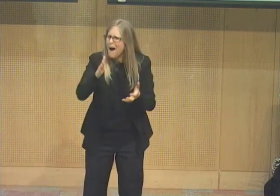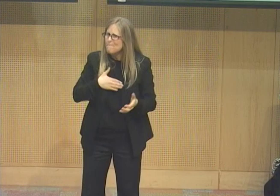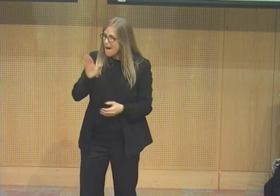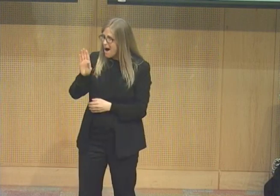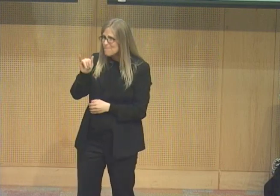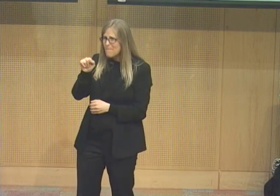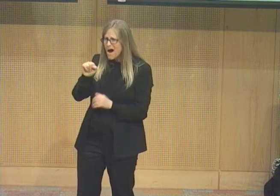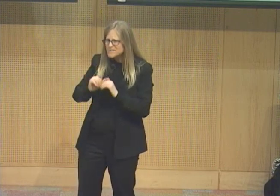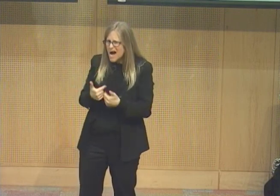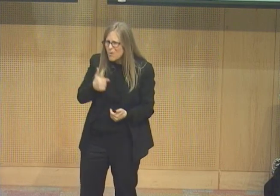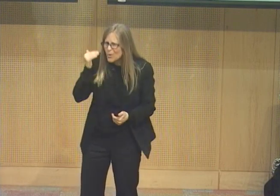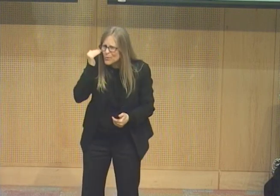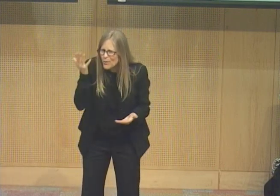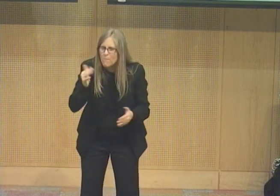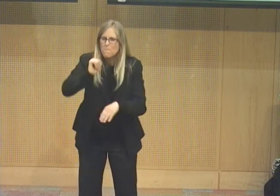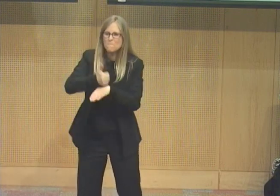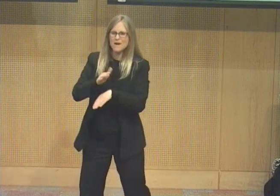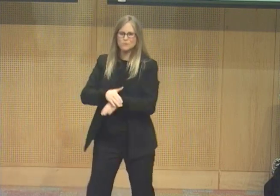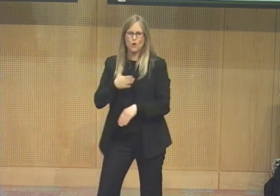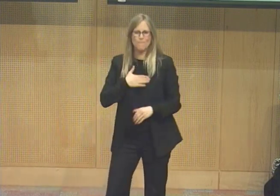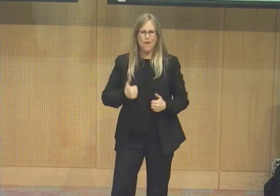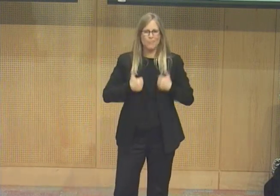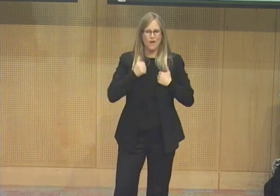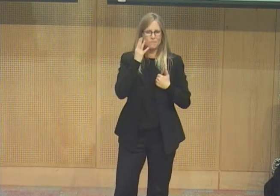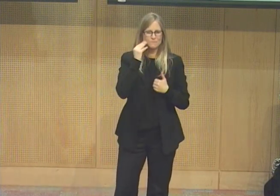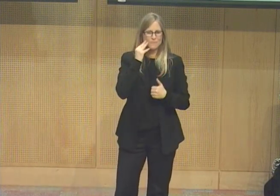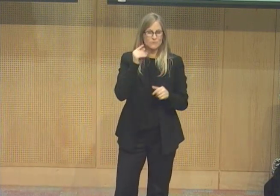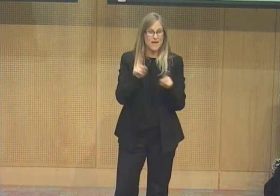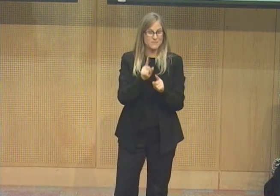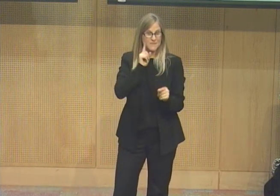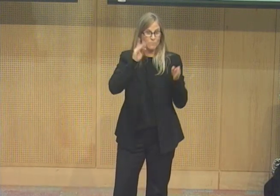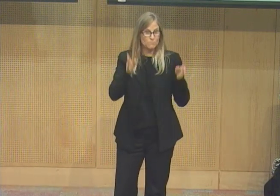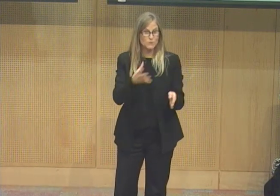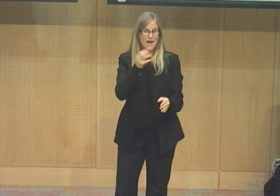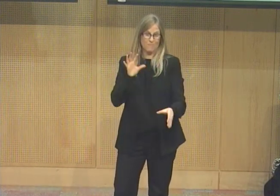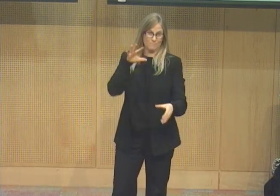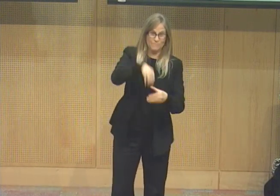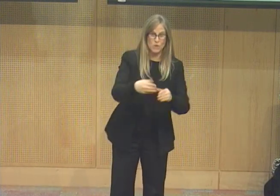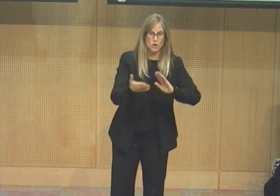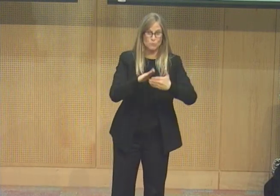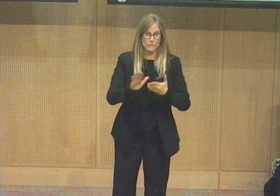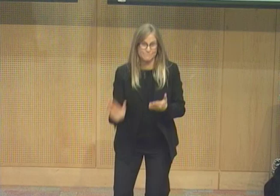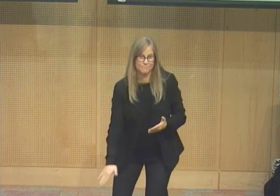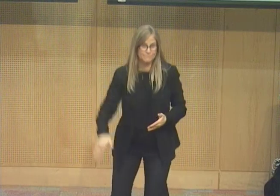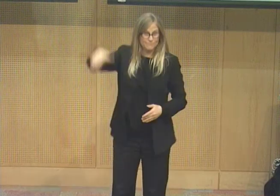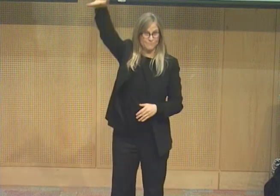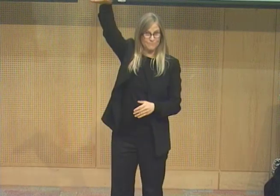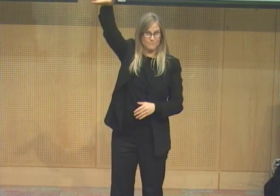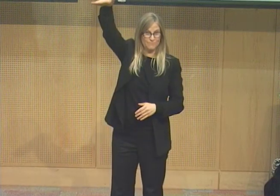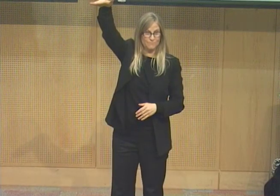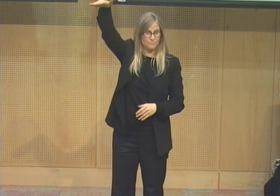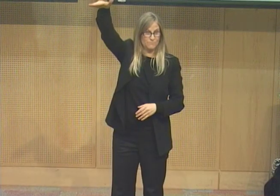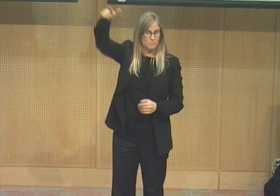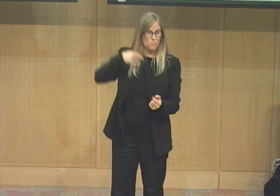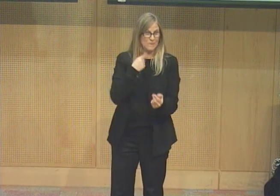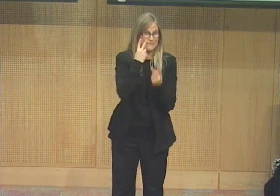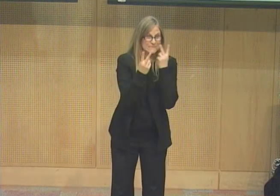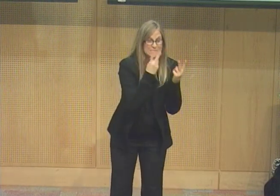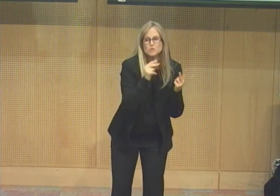And, simply, my bias was my own life experiences as a Deaf person growing up in the Deaf community